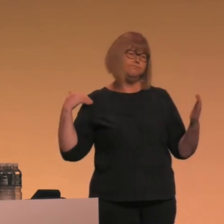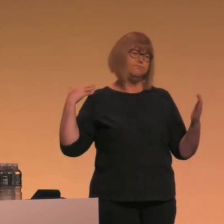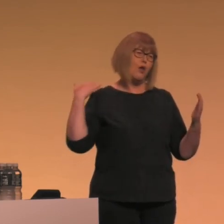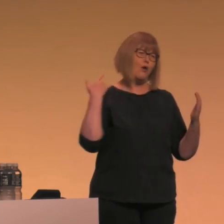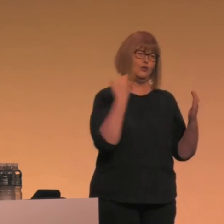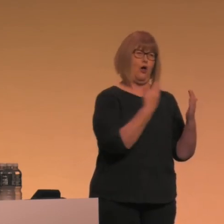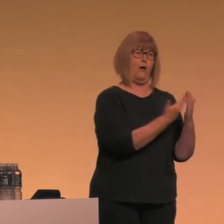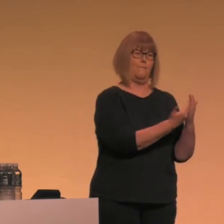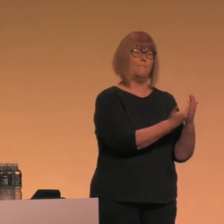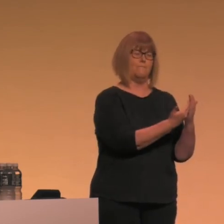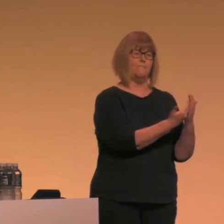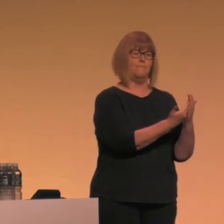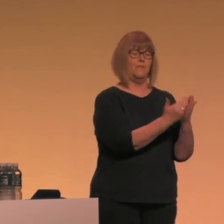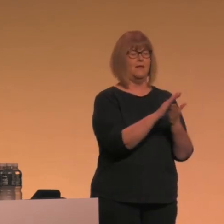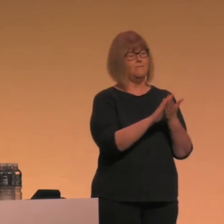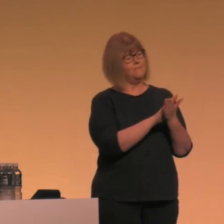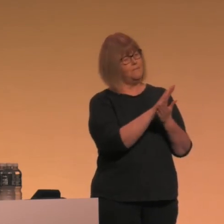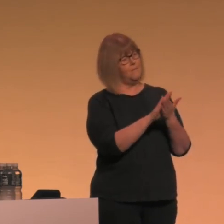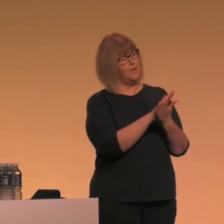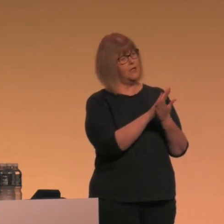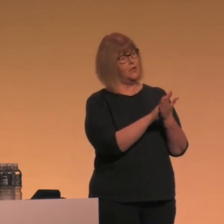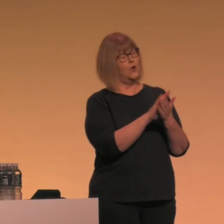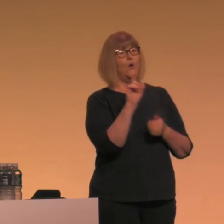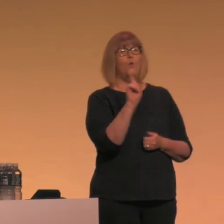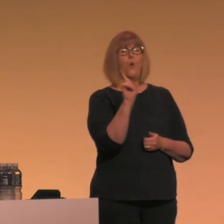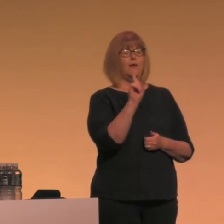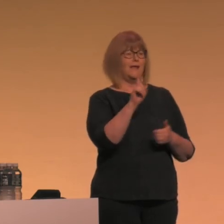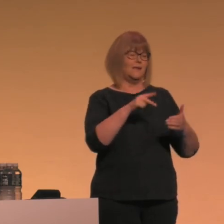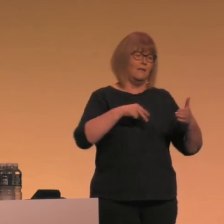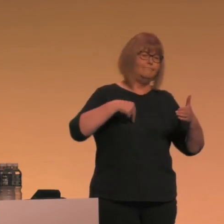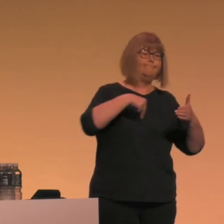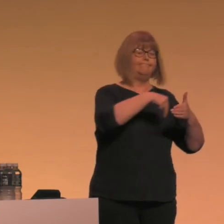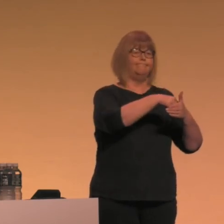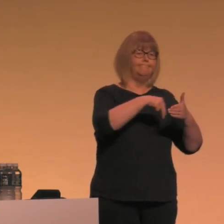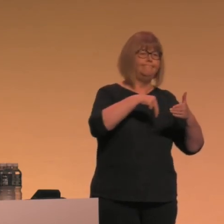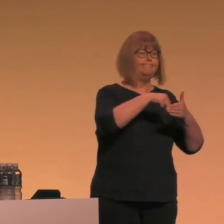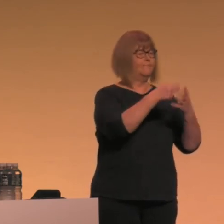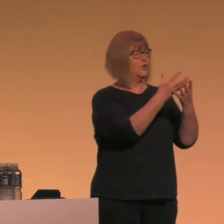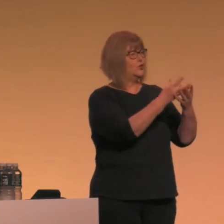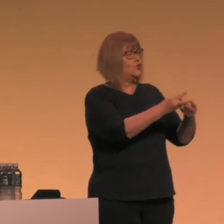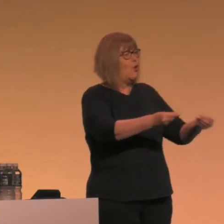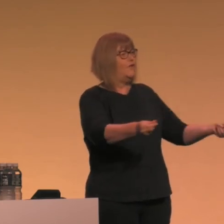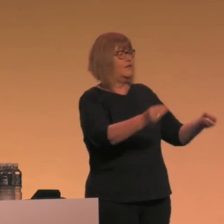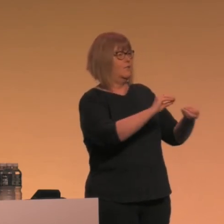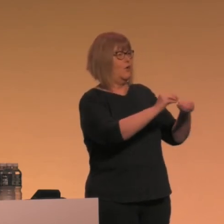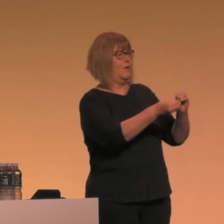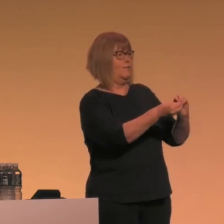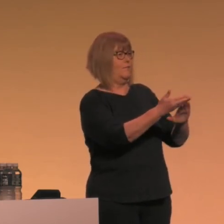So what is it that has stopped us solving the problem before, right?